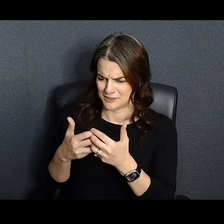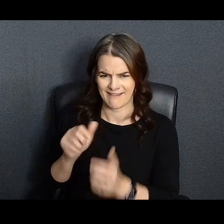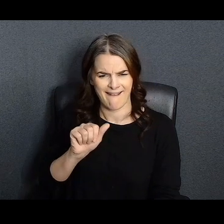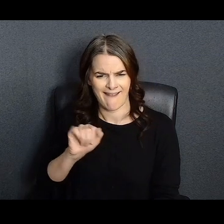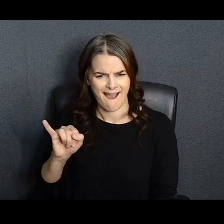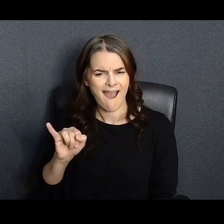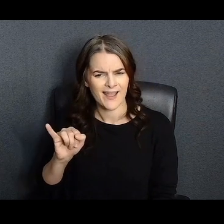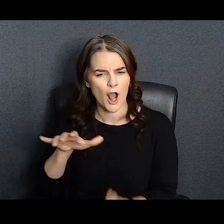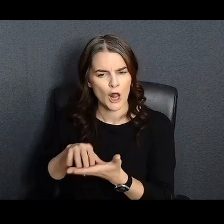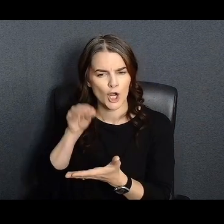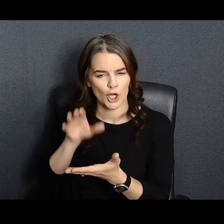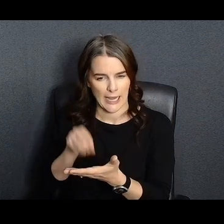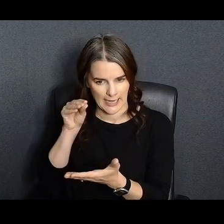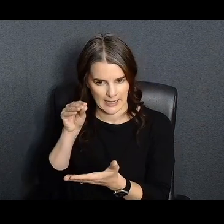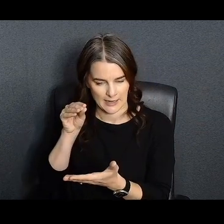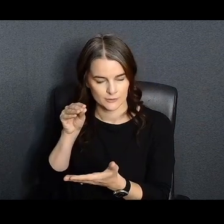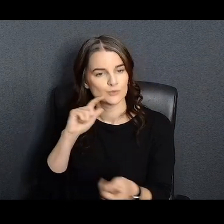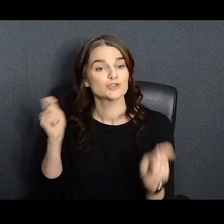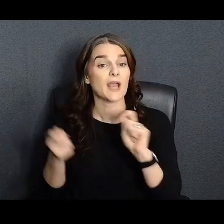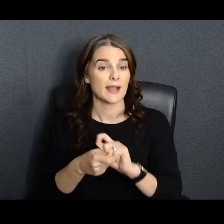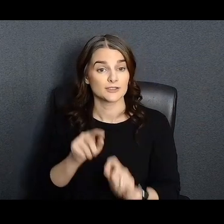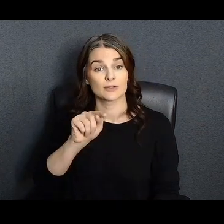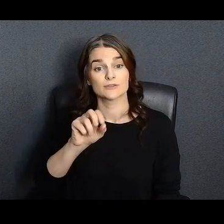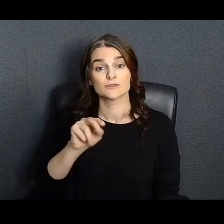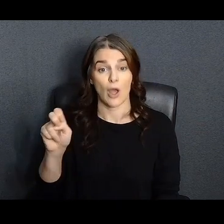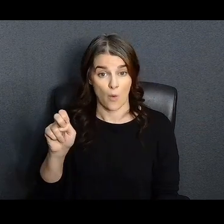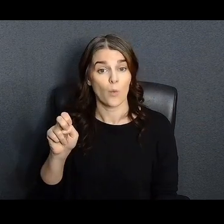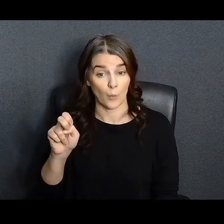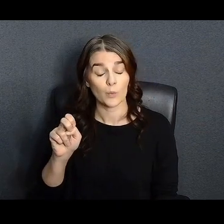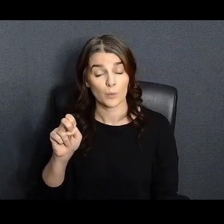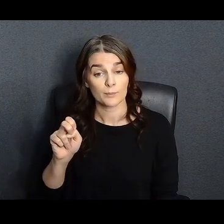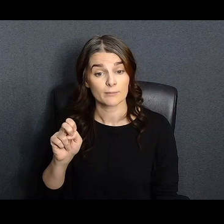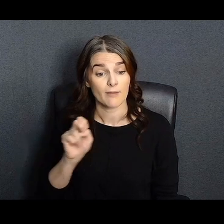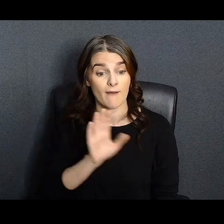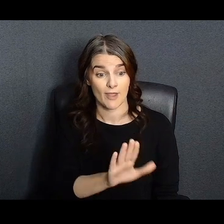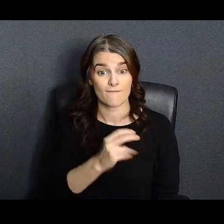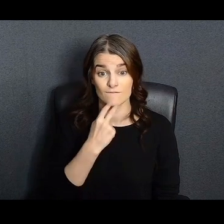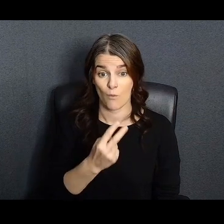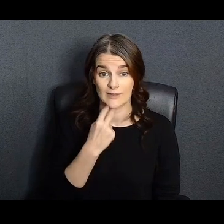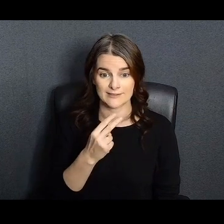to change the tone of the voice so that you can make it whisper.